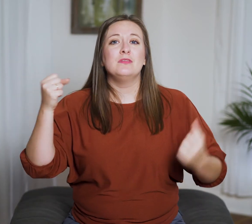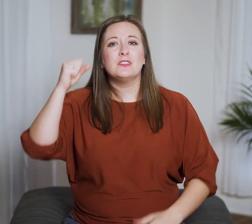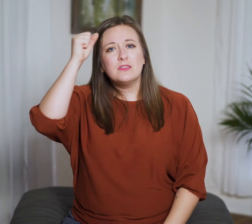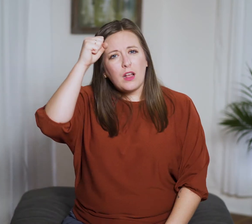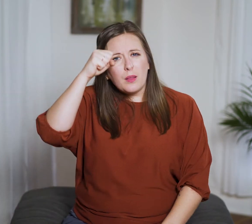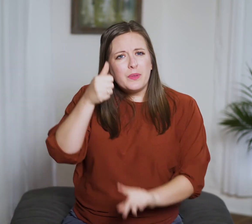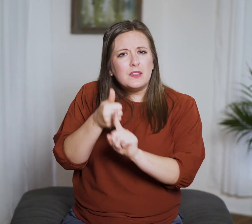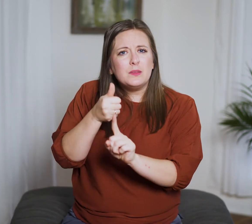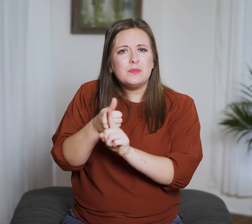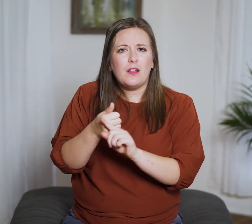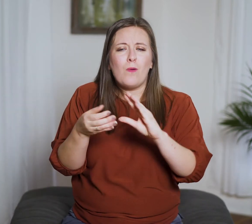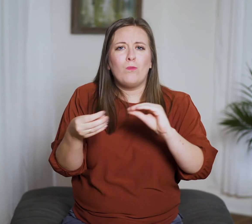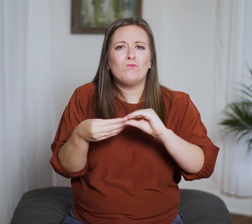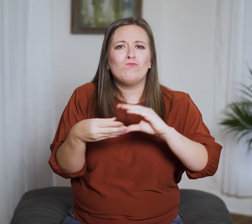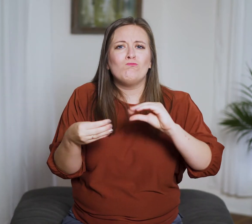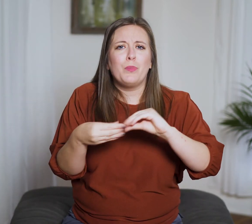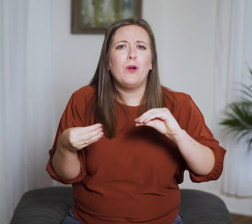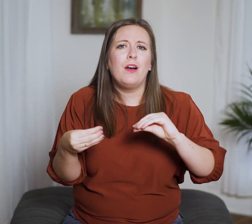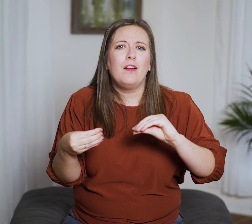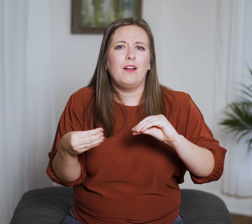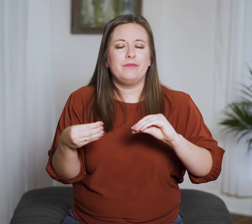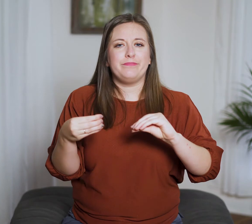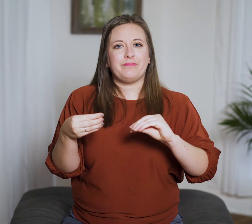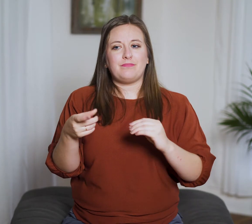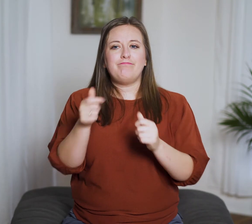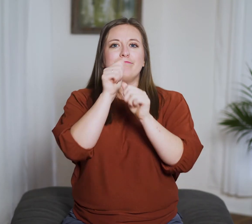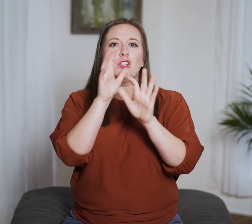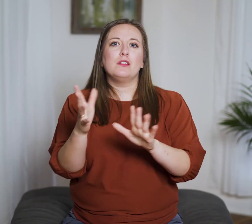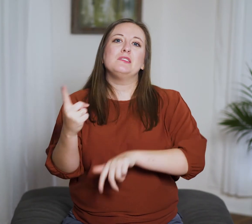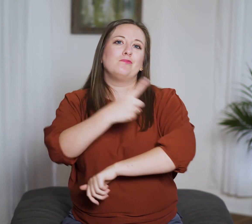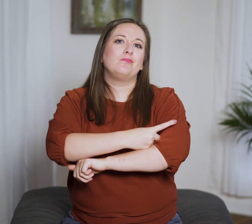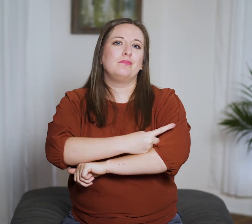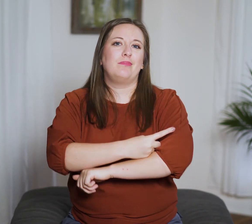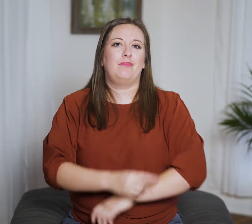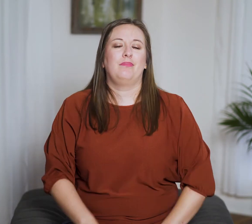Solomon himself spoke about it on consecration day.